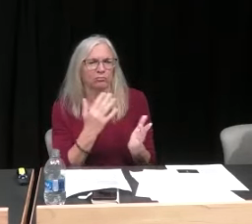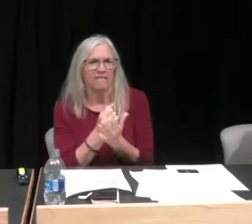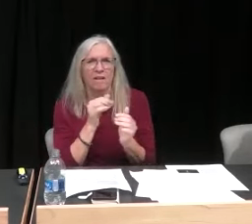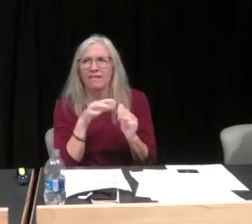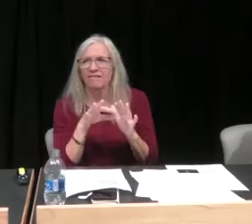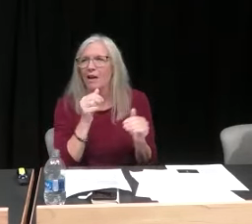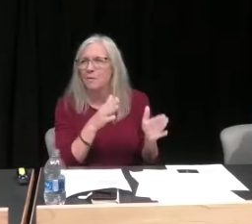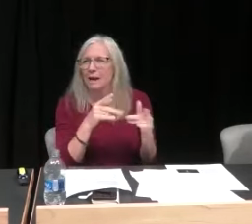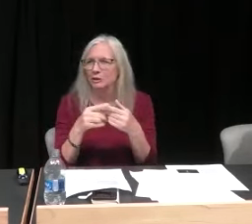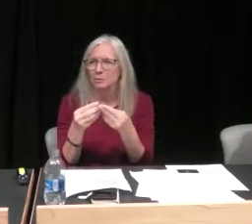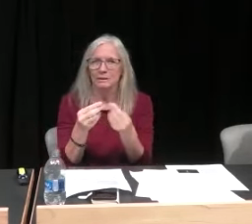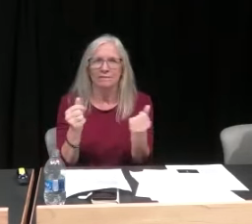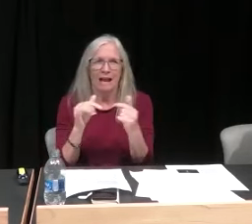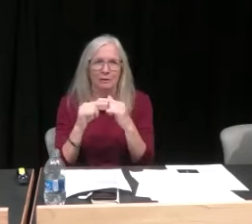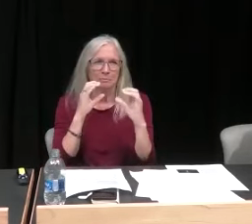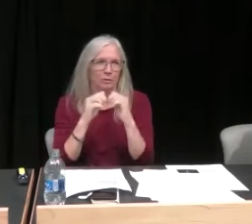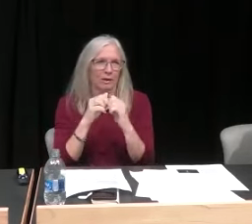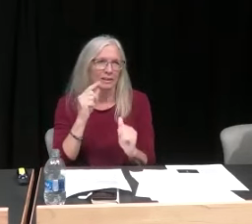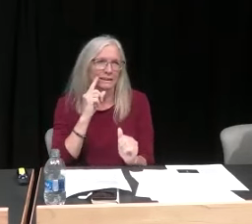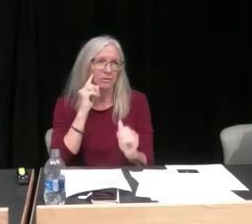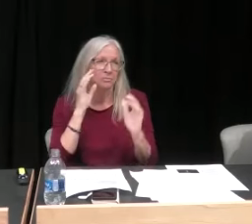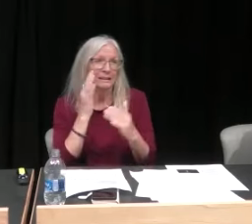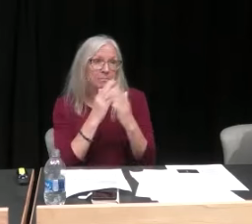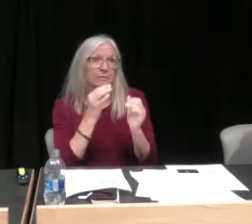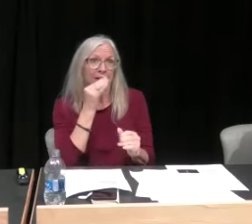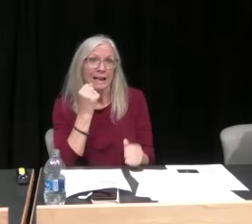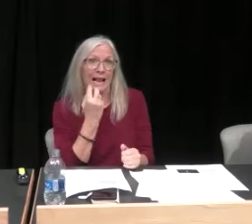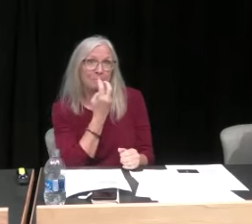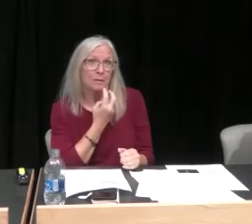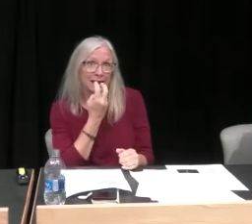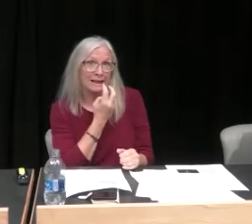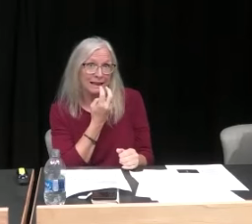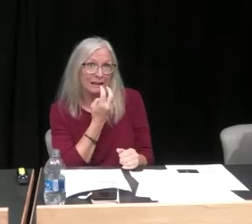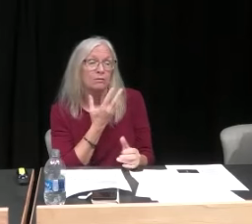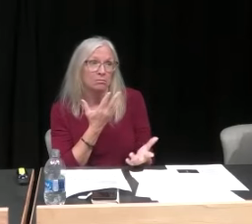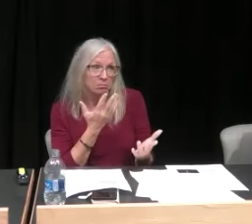goes a long way and then if there's no interpreter don't let that be a barrier